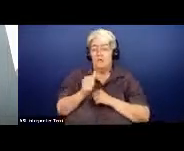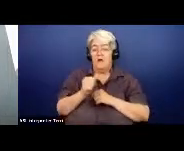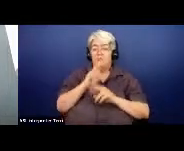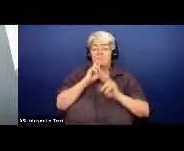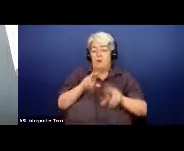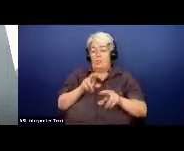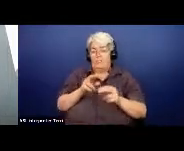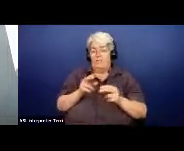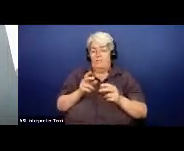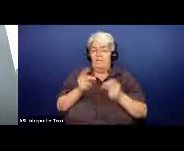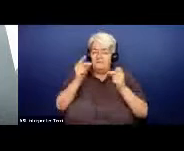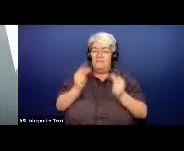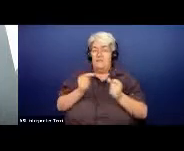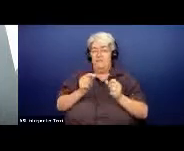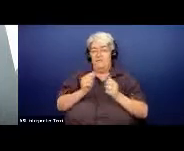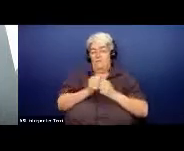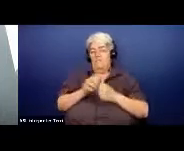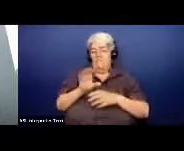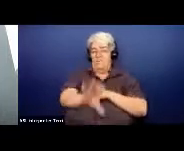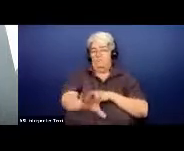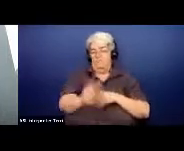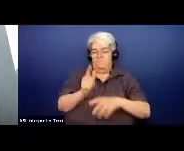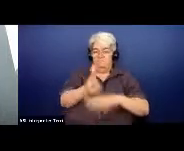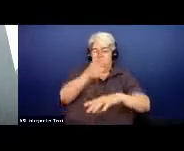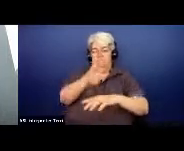with force or improperly.